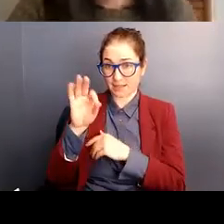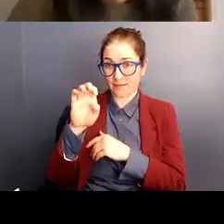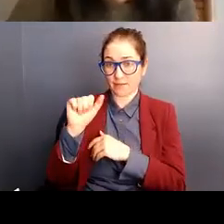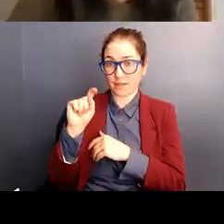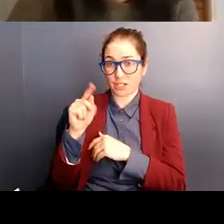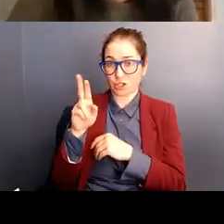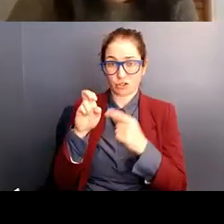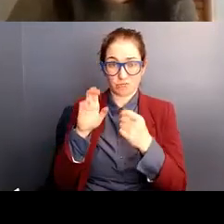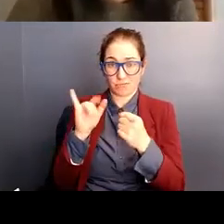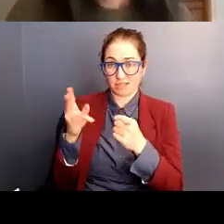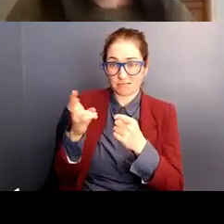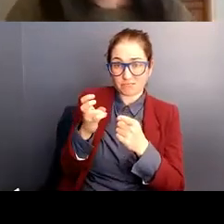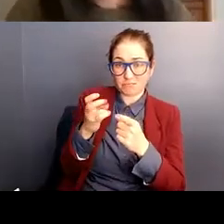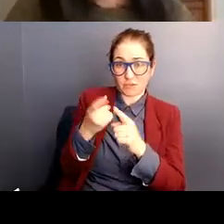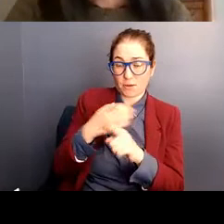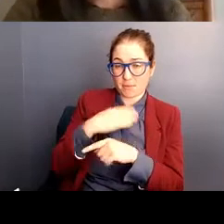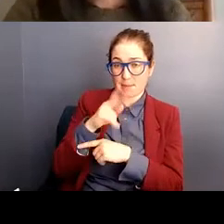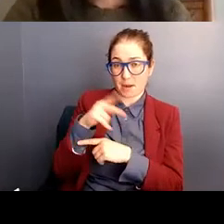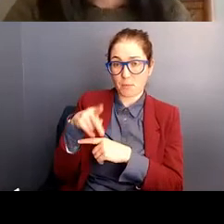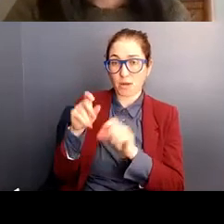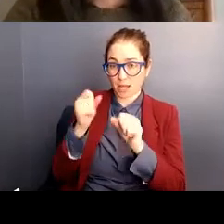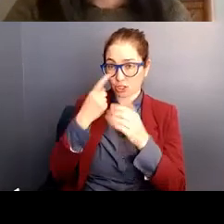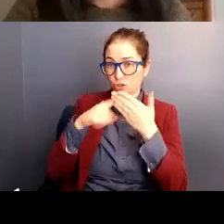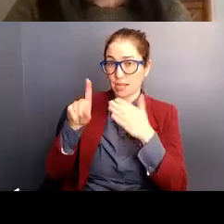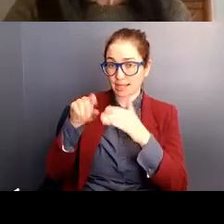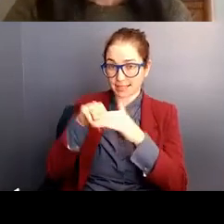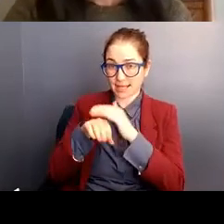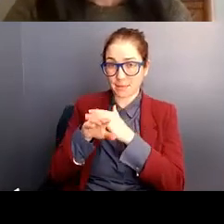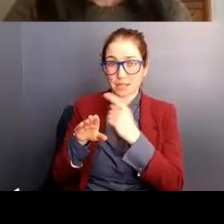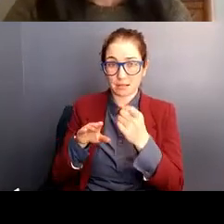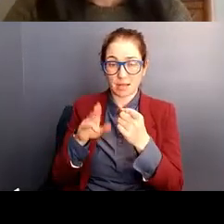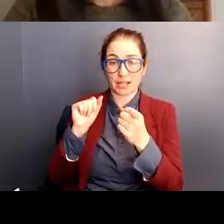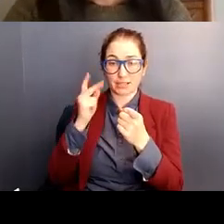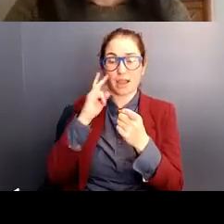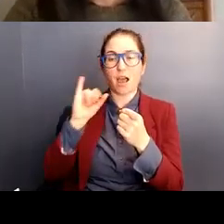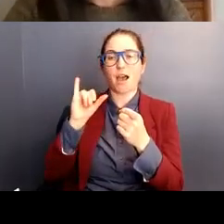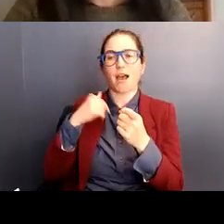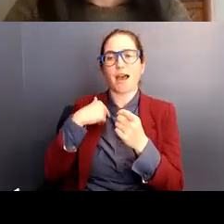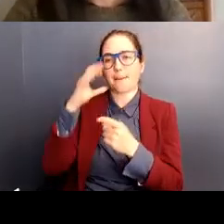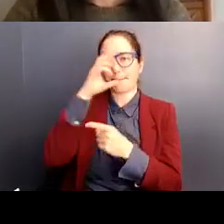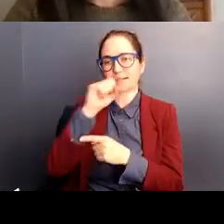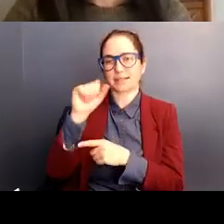the PowerPoint that I was making. And I was able to check that and see that I was missing alt text on some of the images I was